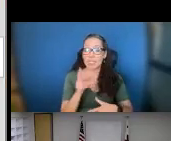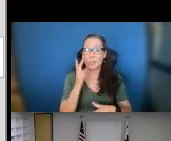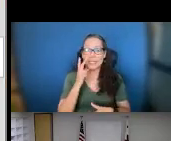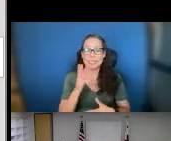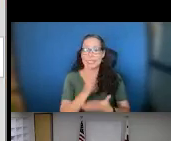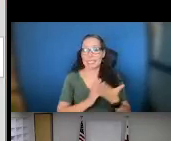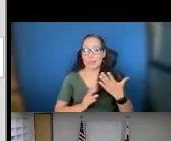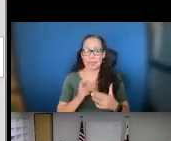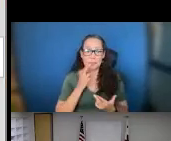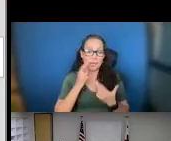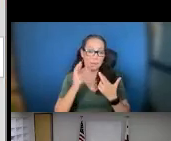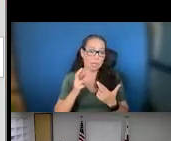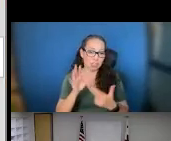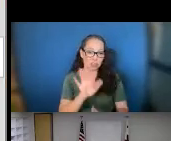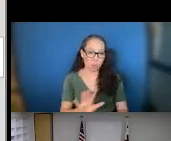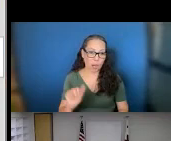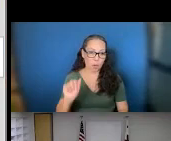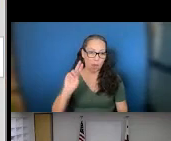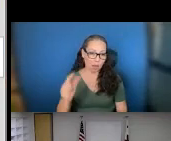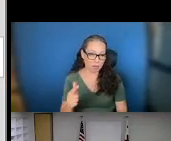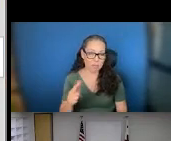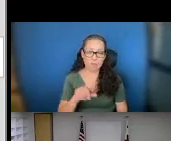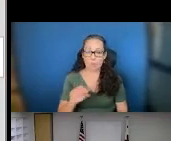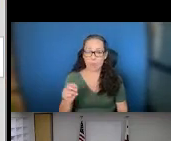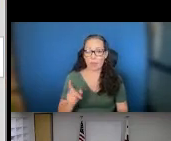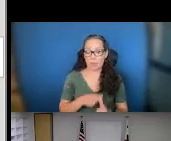around August um this is the first time we're actually talking with you collectively about